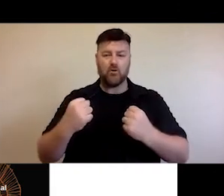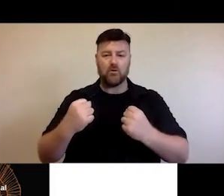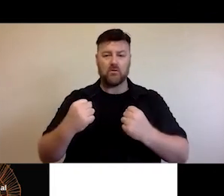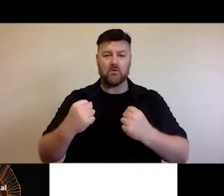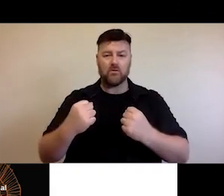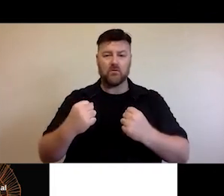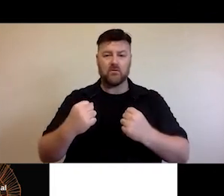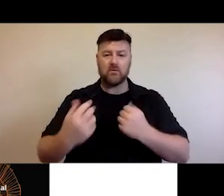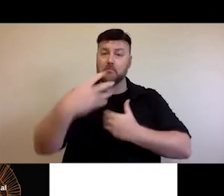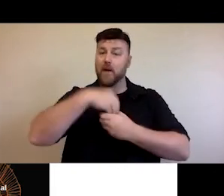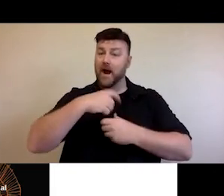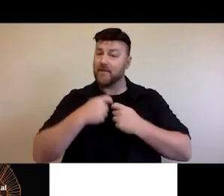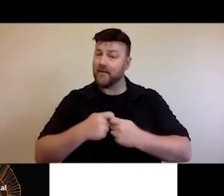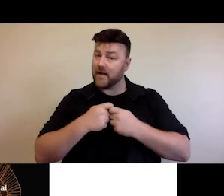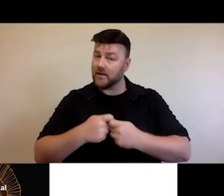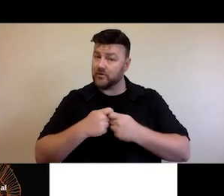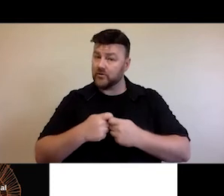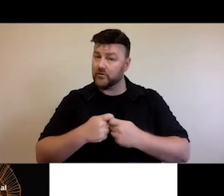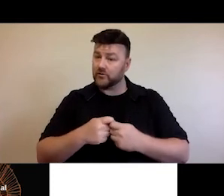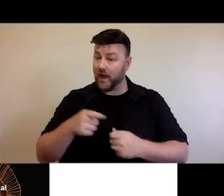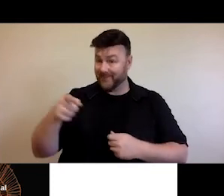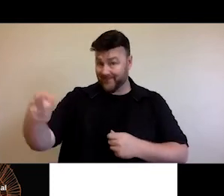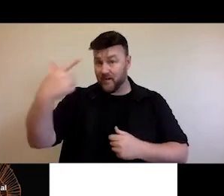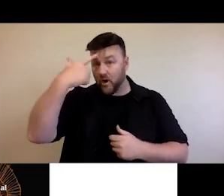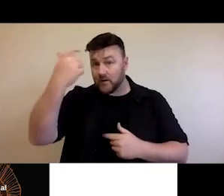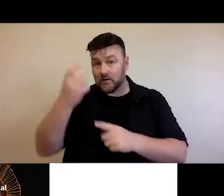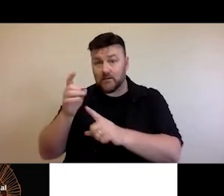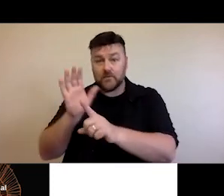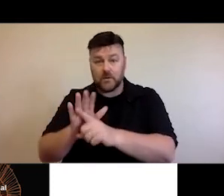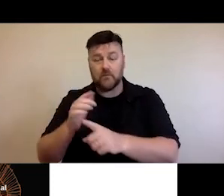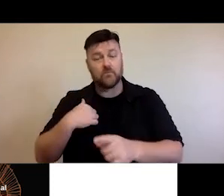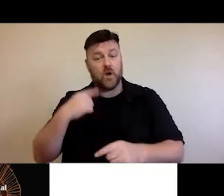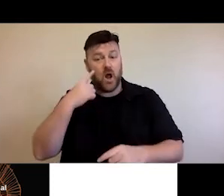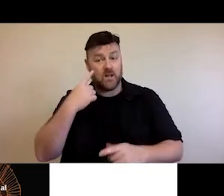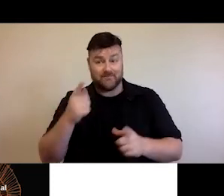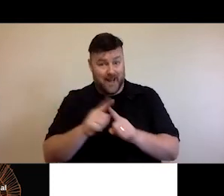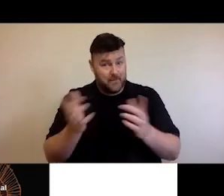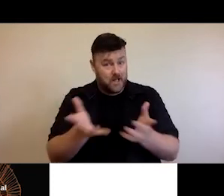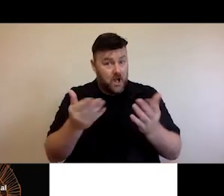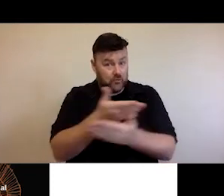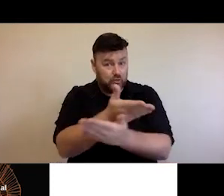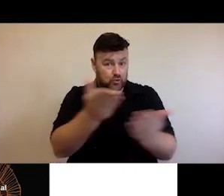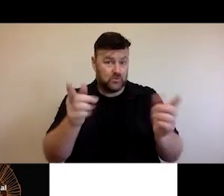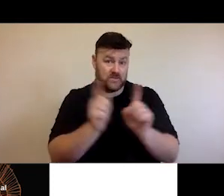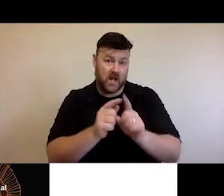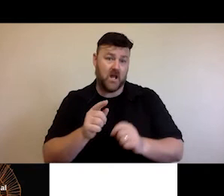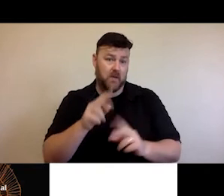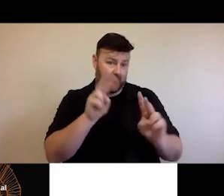They came up with this at a time of uncertainty, and I would encourage you to deep-dive into this particular strategy.